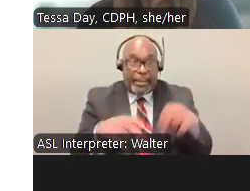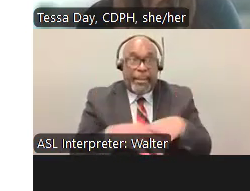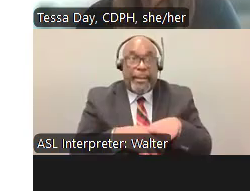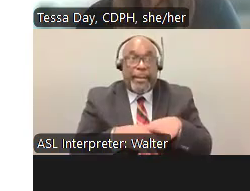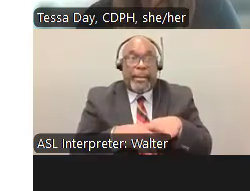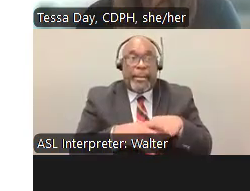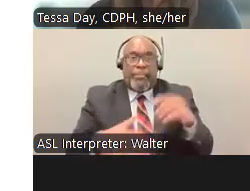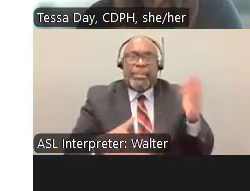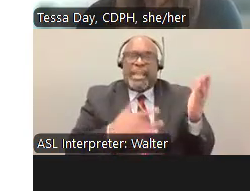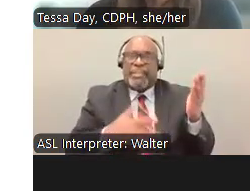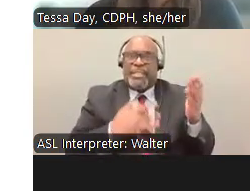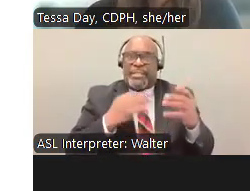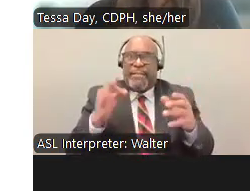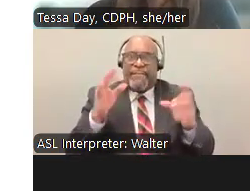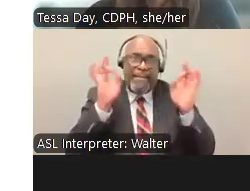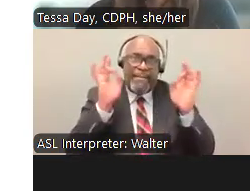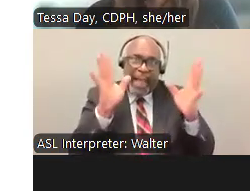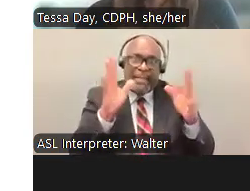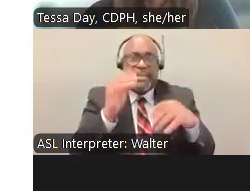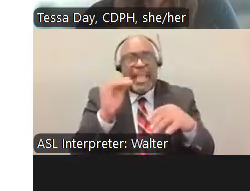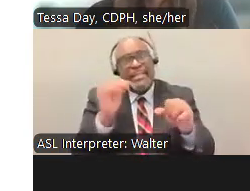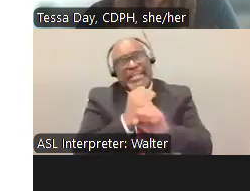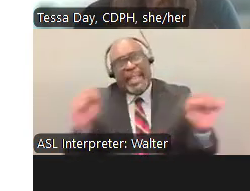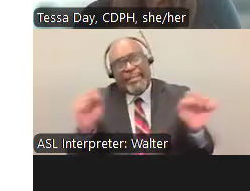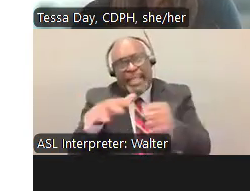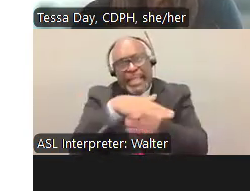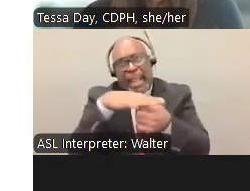13:30:08 of violence and safety in the 13:30:13 neighborhood. So